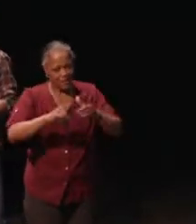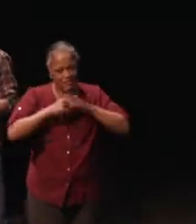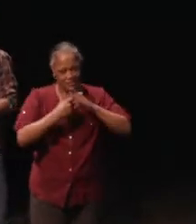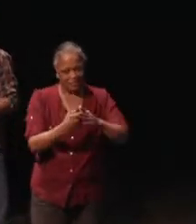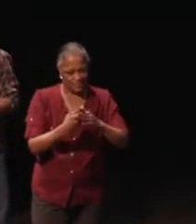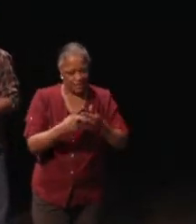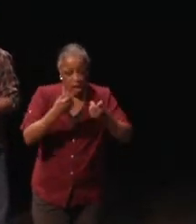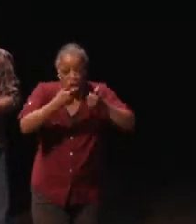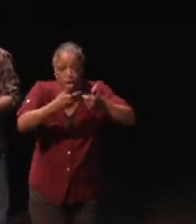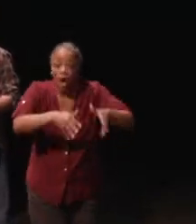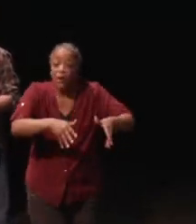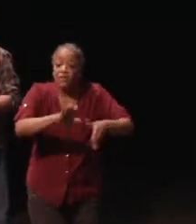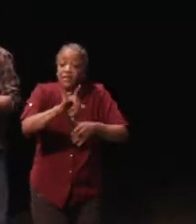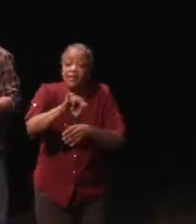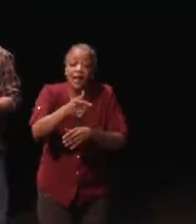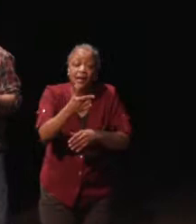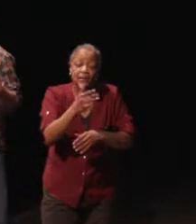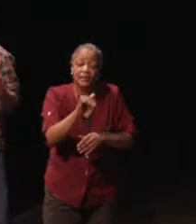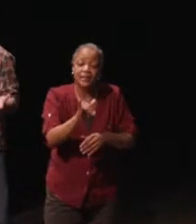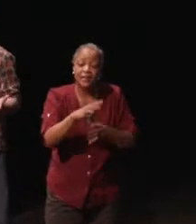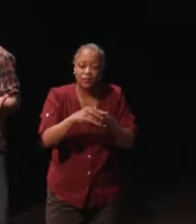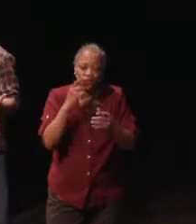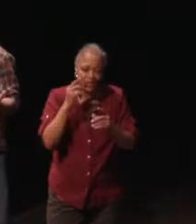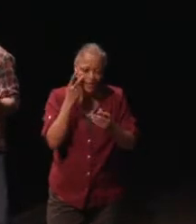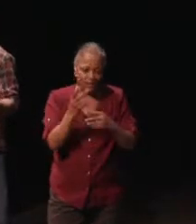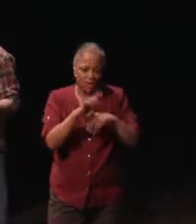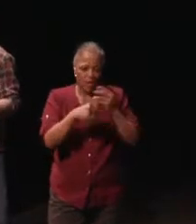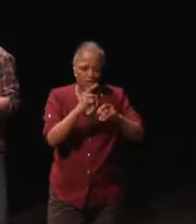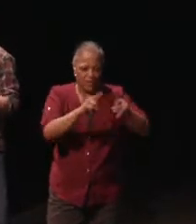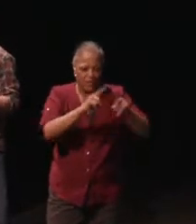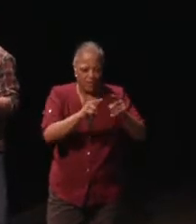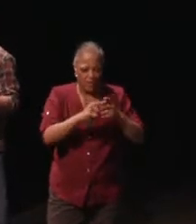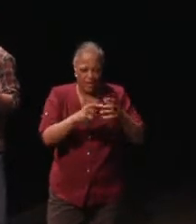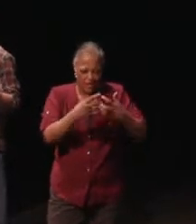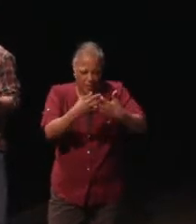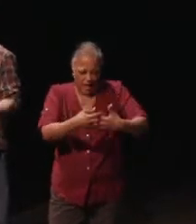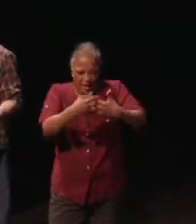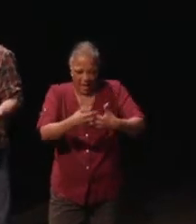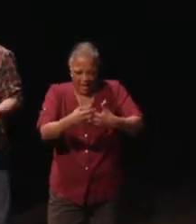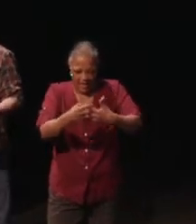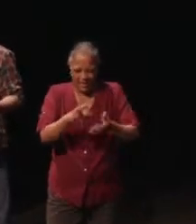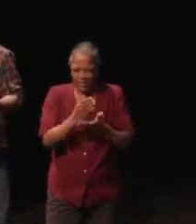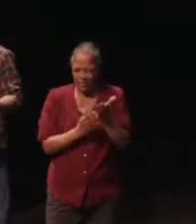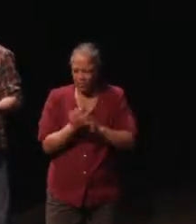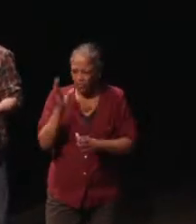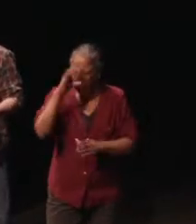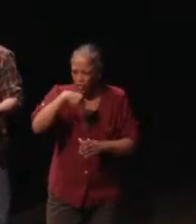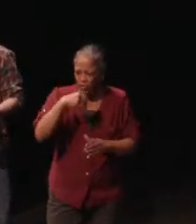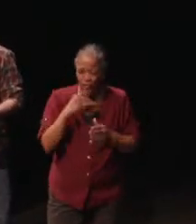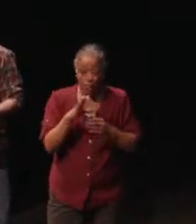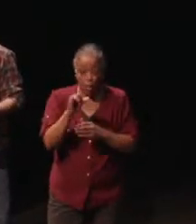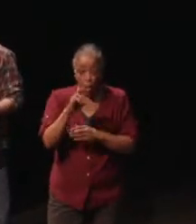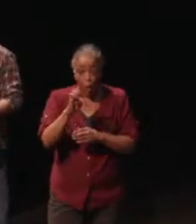the Lost Legacy to take a look at all of the different mechanics, especially the ones that were unusual from the core mechanics,